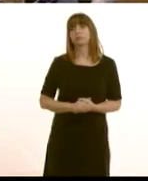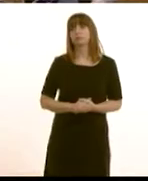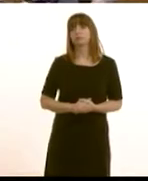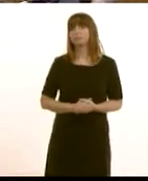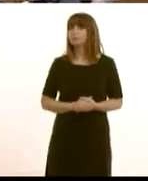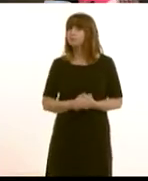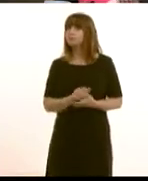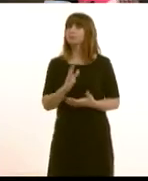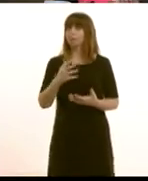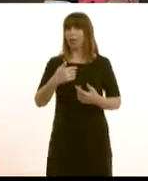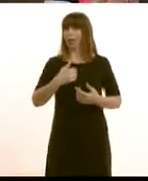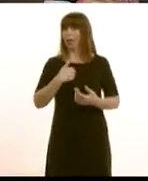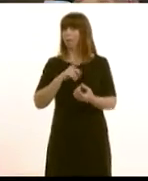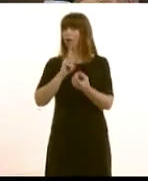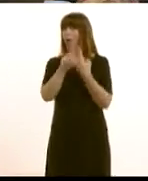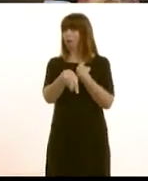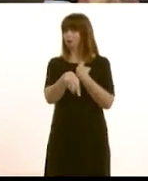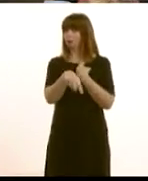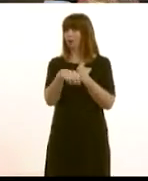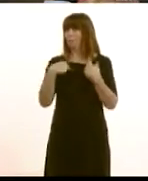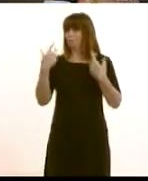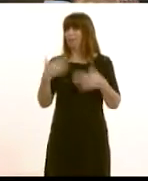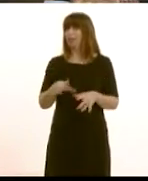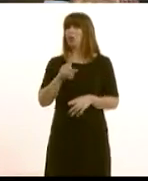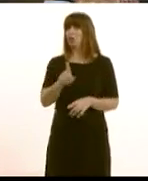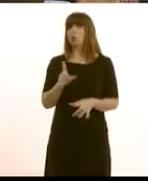not answering her questions? I am; she just doesnít like the answers. The reality is